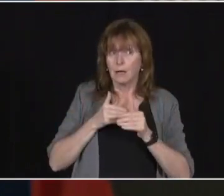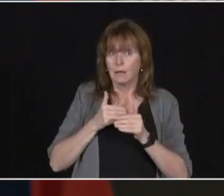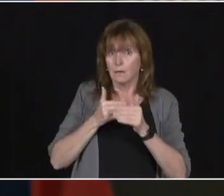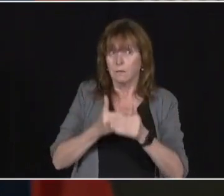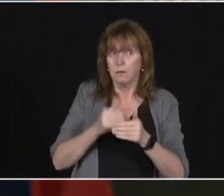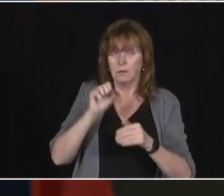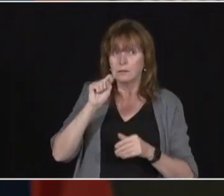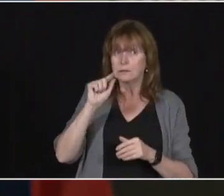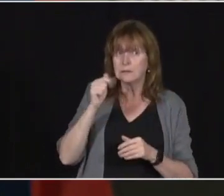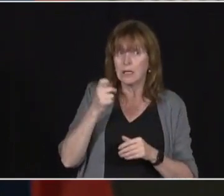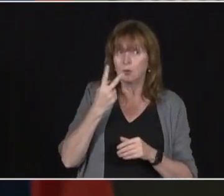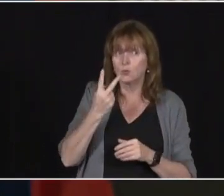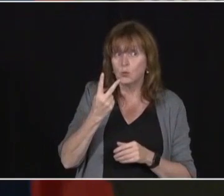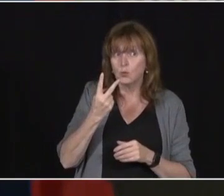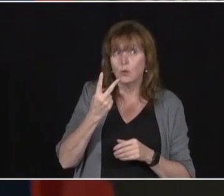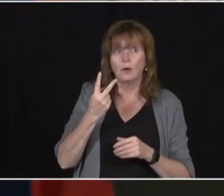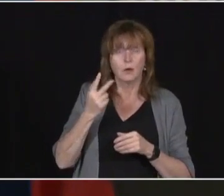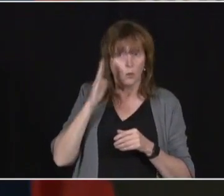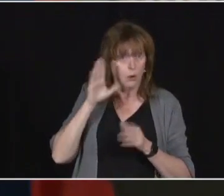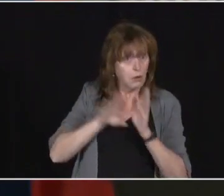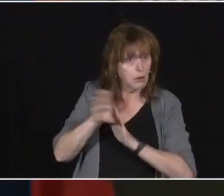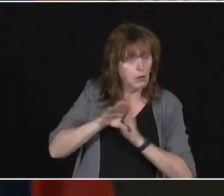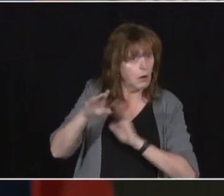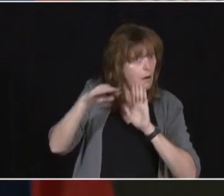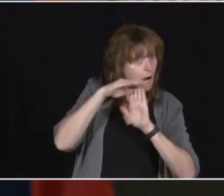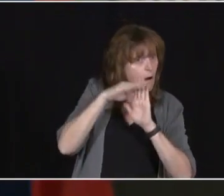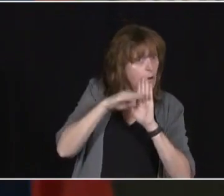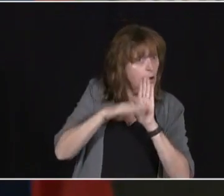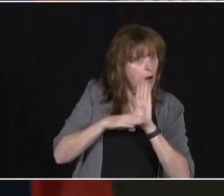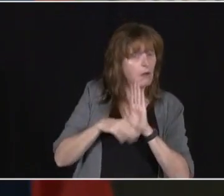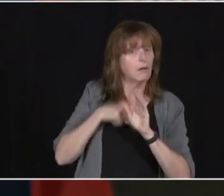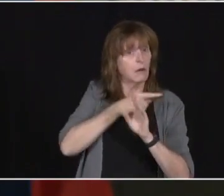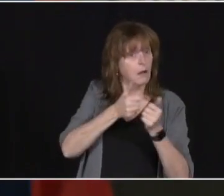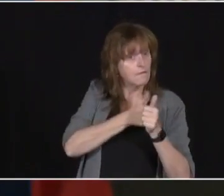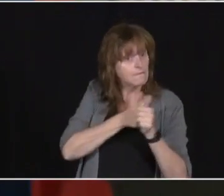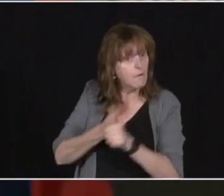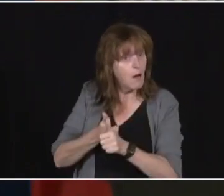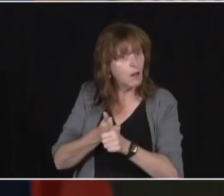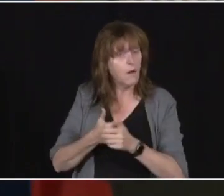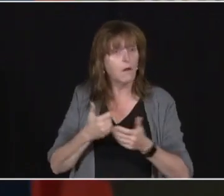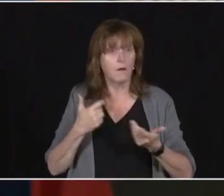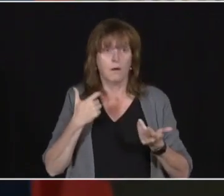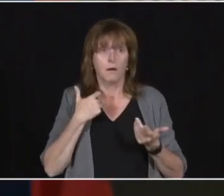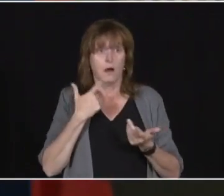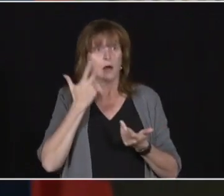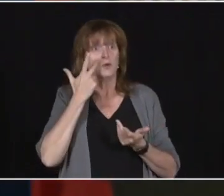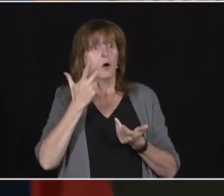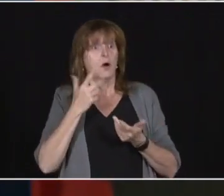Maybe even guidelines that come from the labor minister's office. We have seen that for other sectors but not yet of employees of work